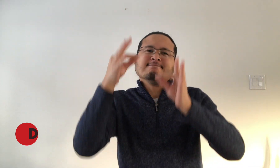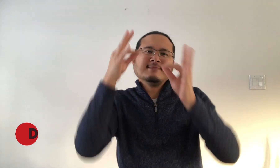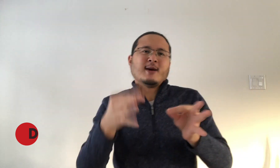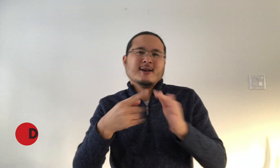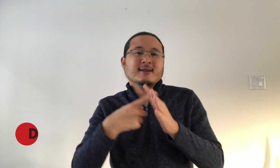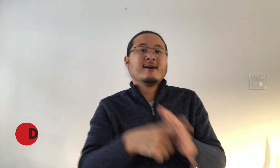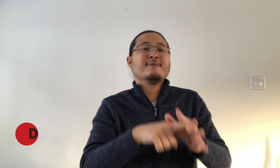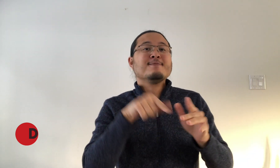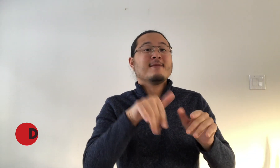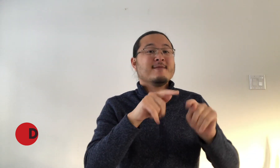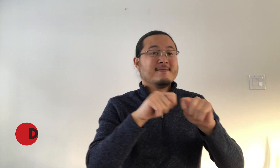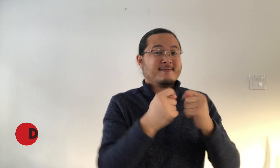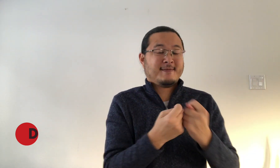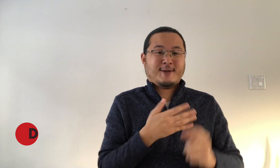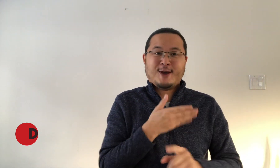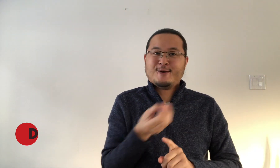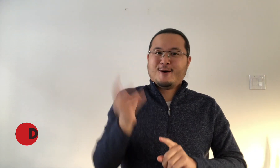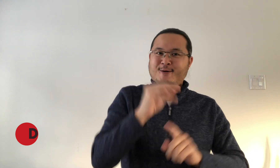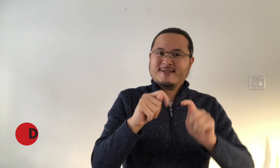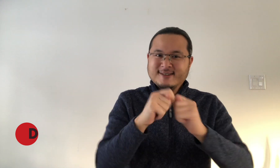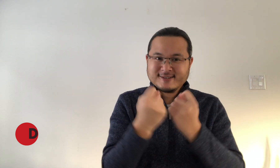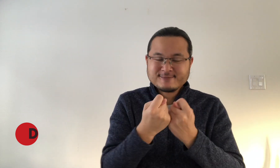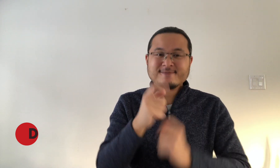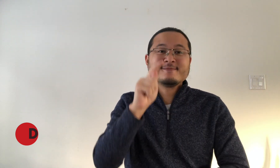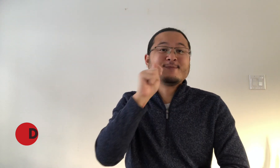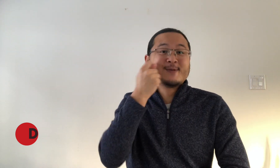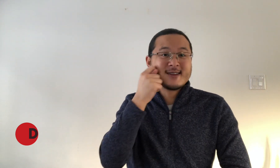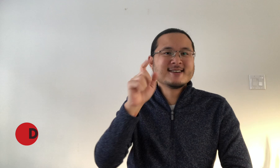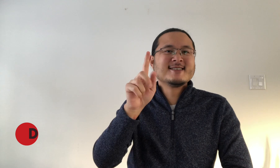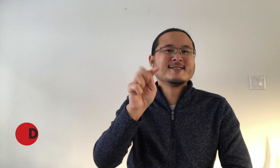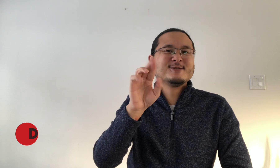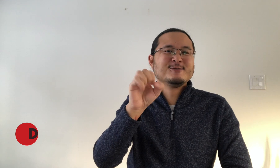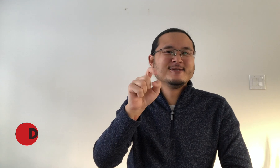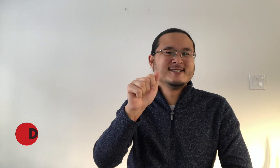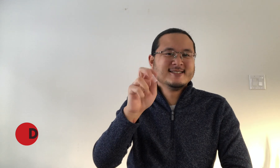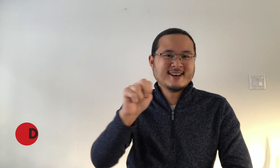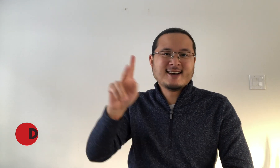I decided it was time to start my own team. It’s called the